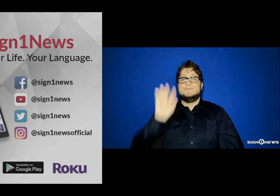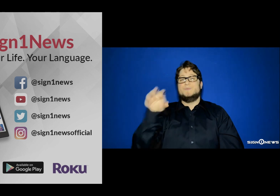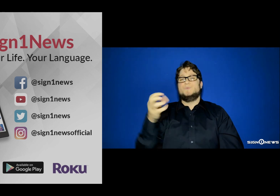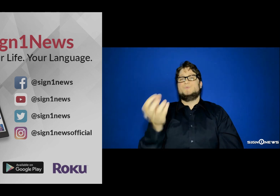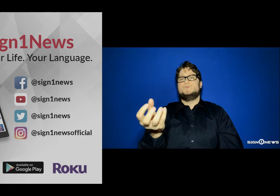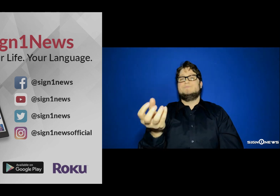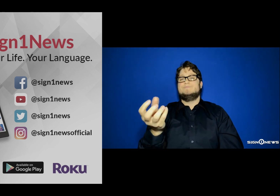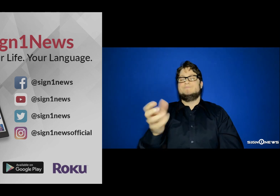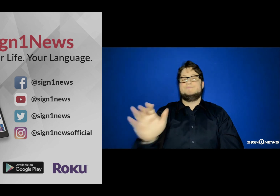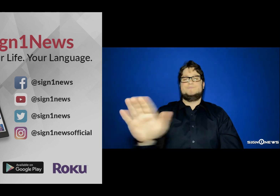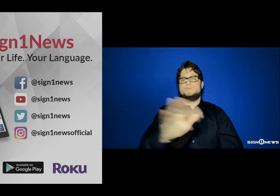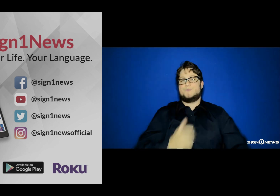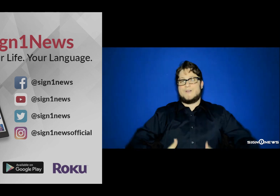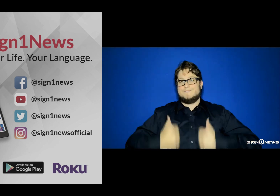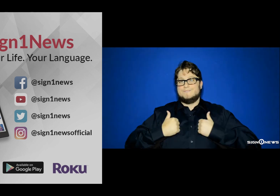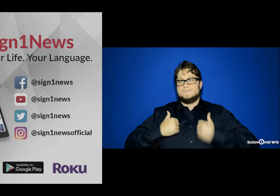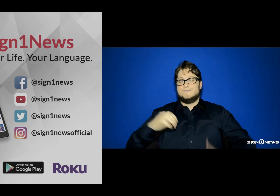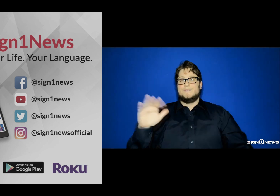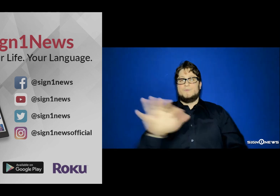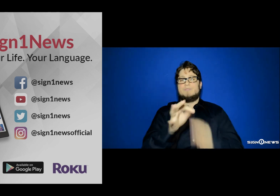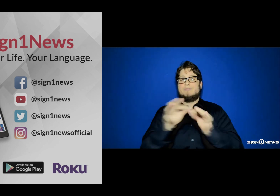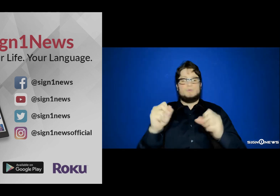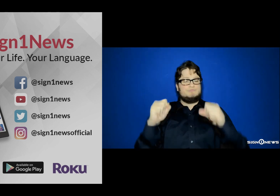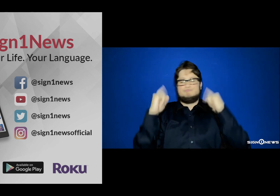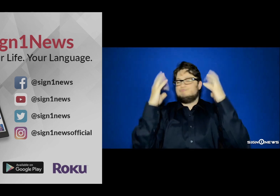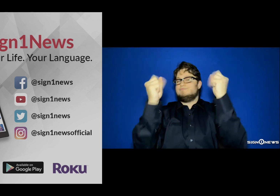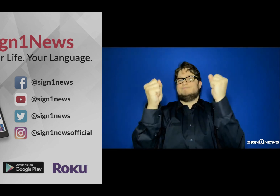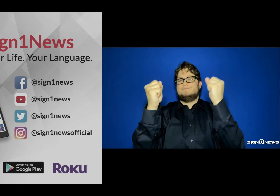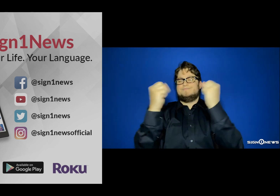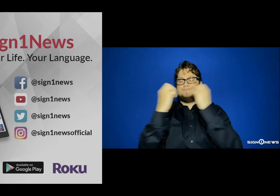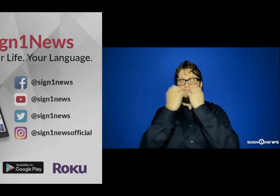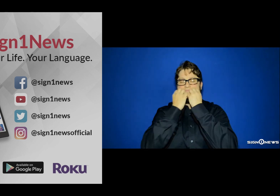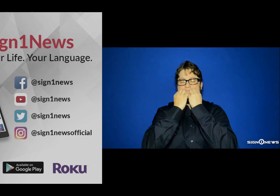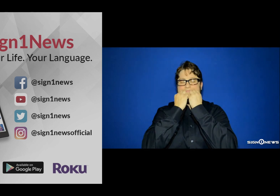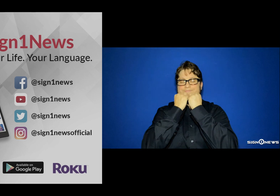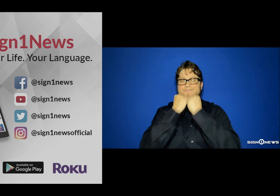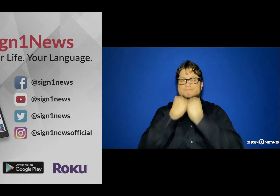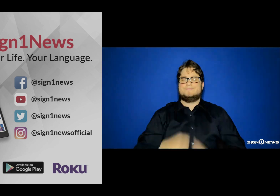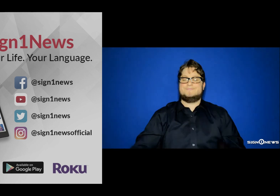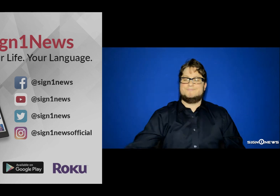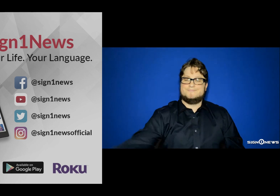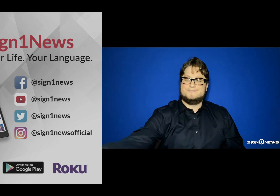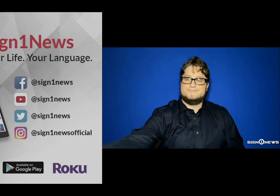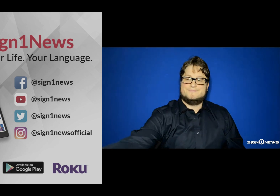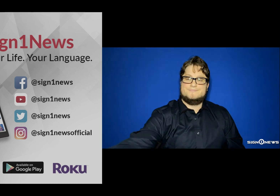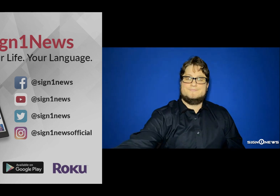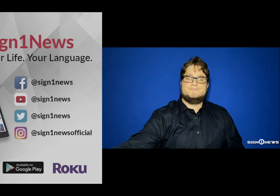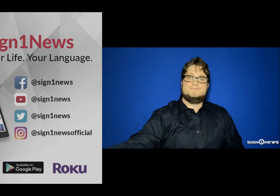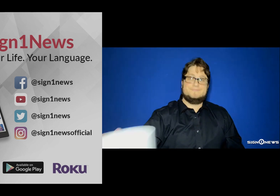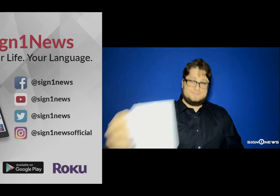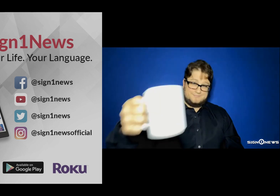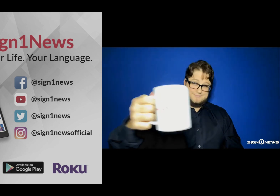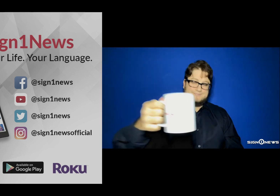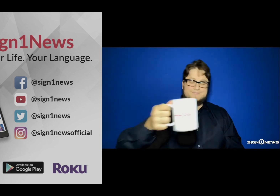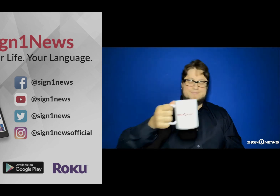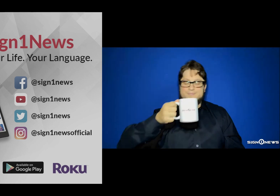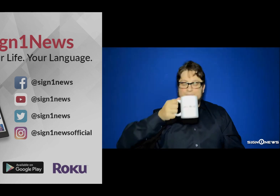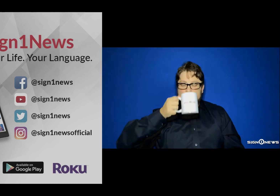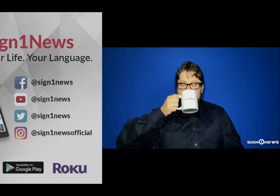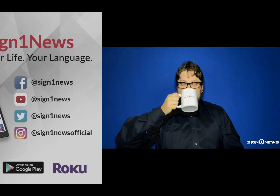Sign1News. Your life. Your language.